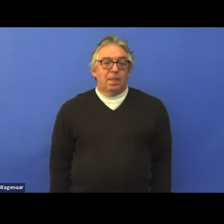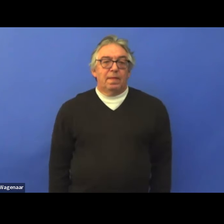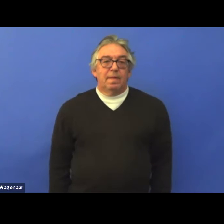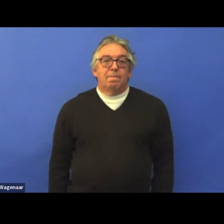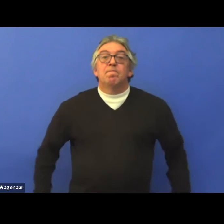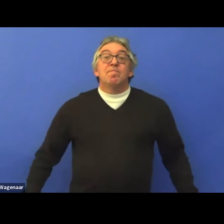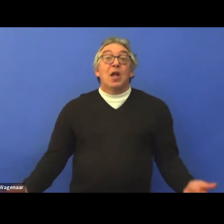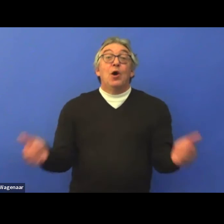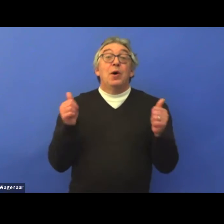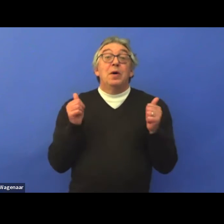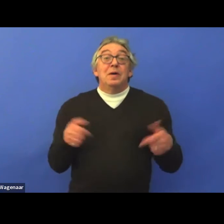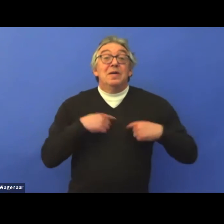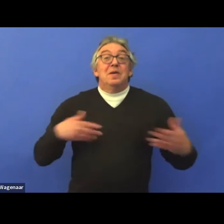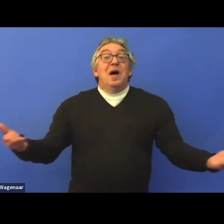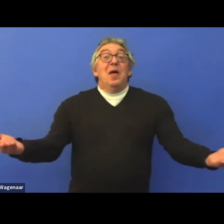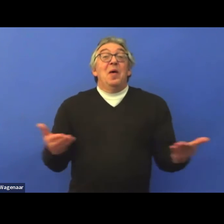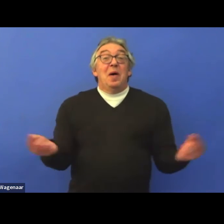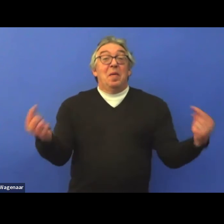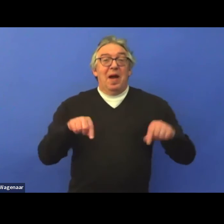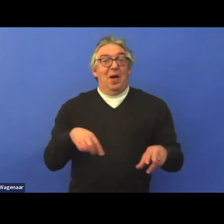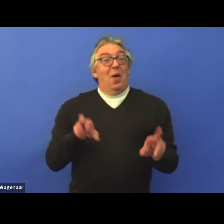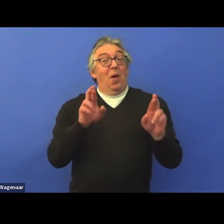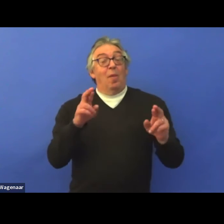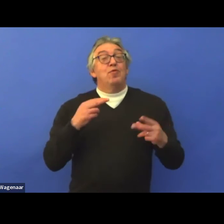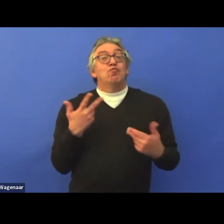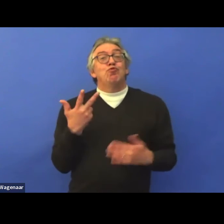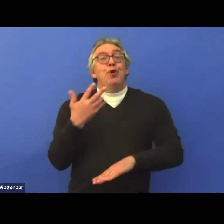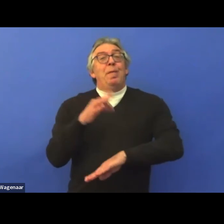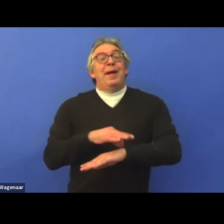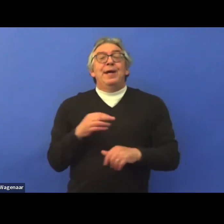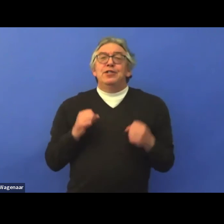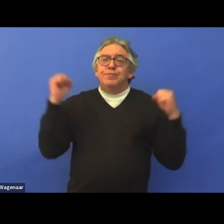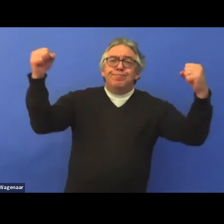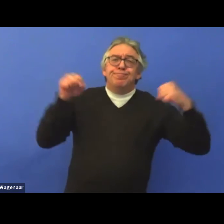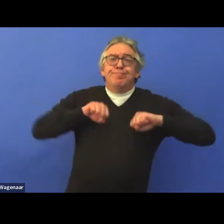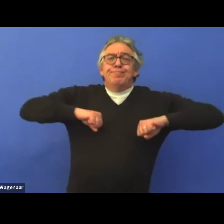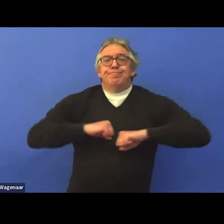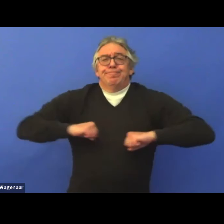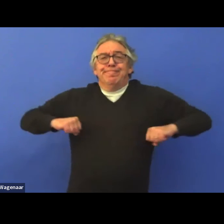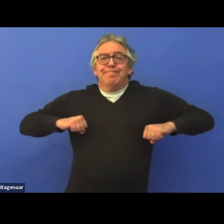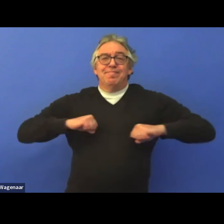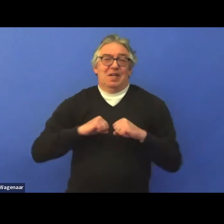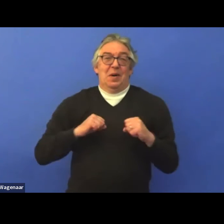Okay, welcome back. I hope you had a moment to stretch your legs or energy yourself